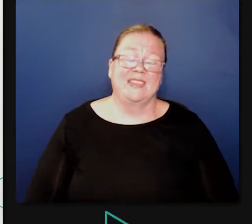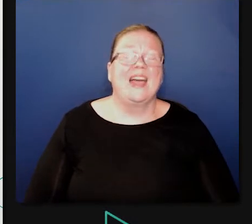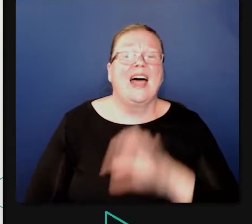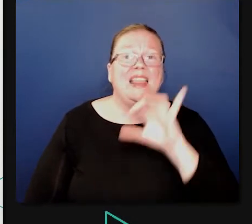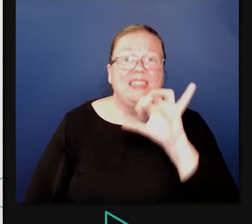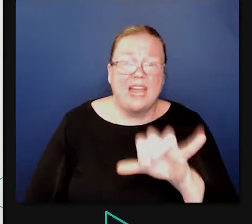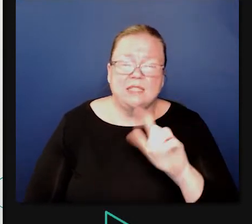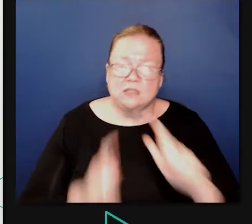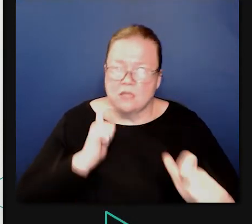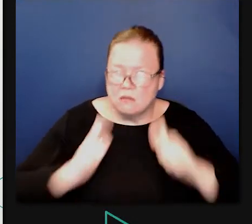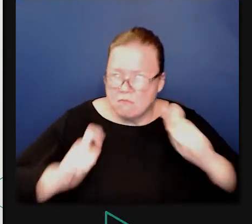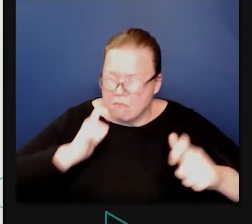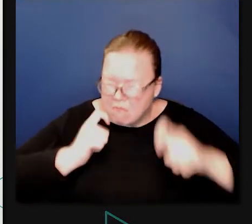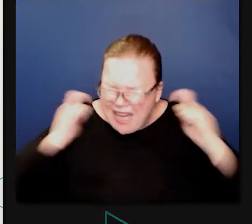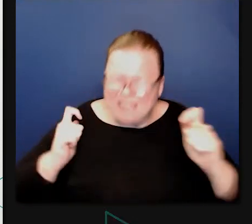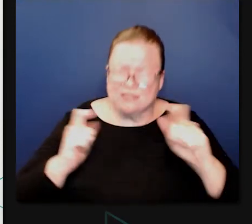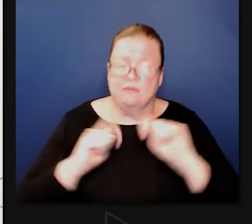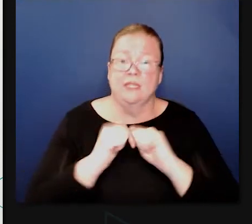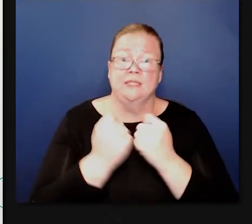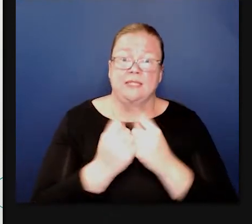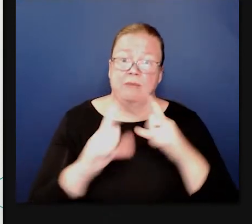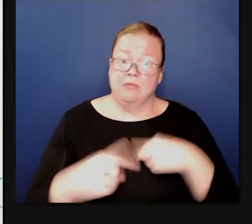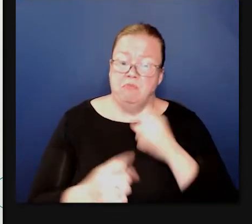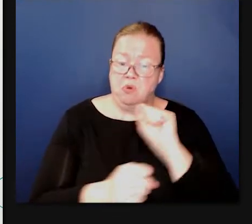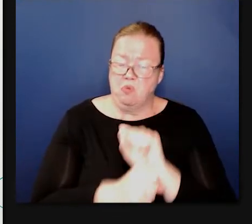This is absolutely massive, and the team has been working